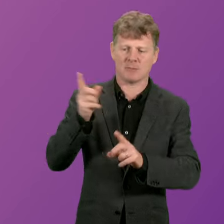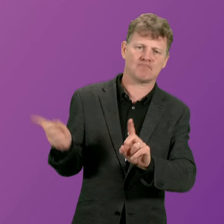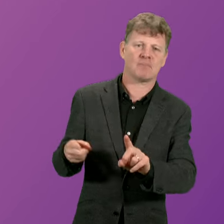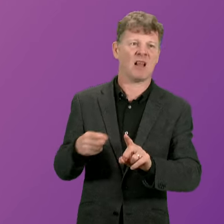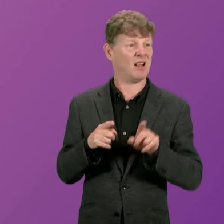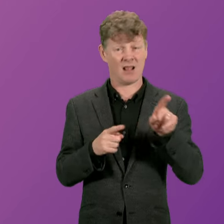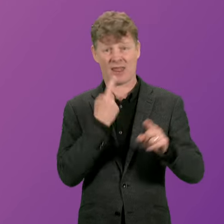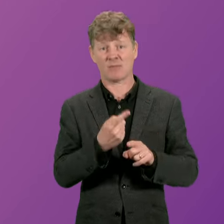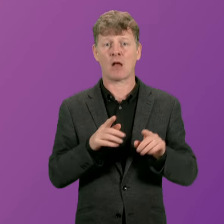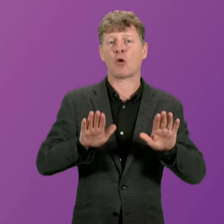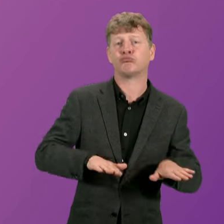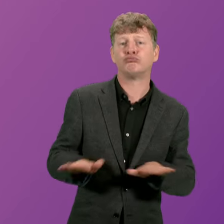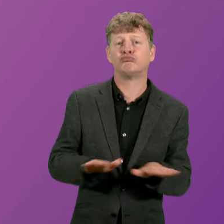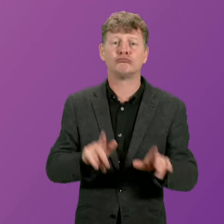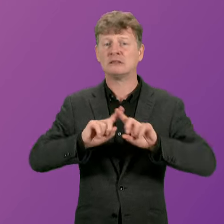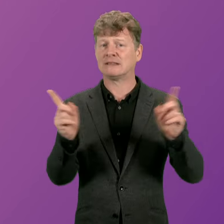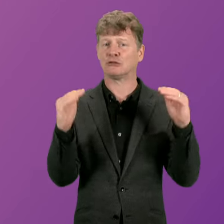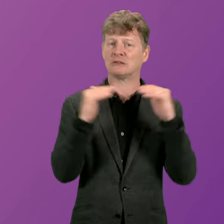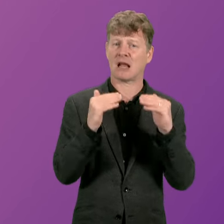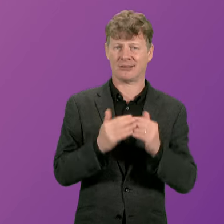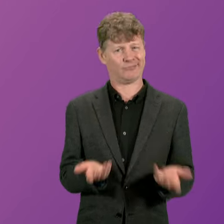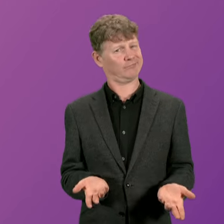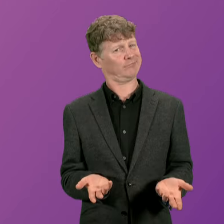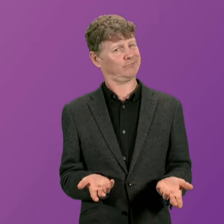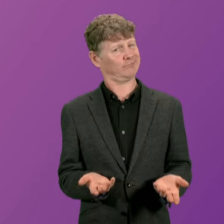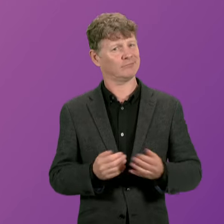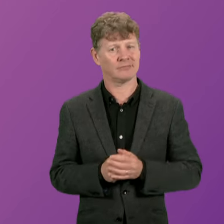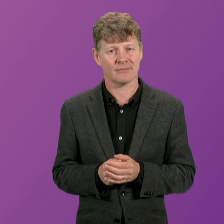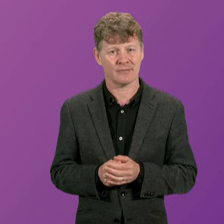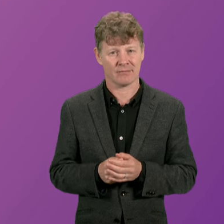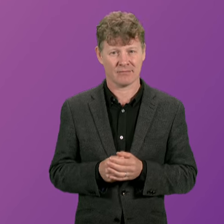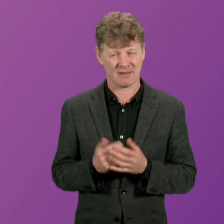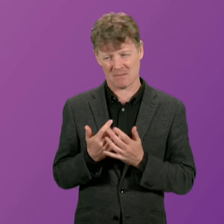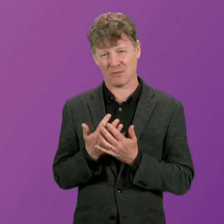standard in Scotland. For too long now, people have felt that those who are in power are in it